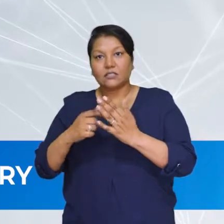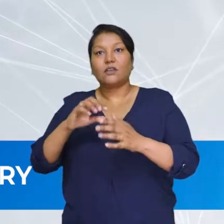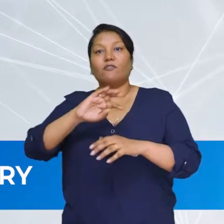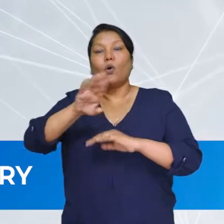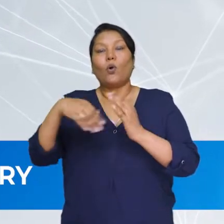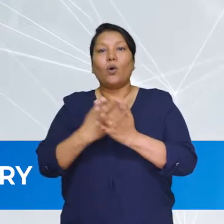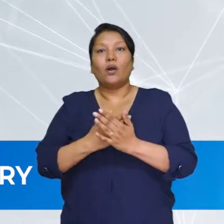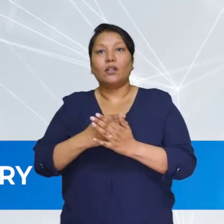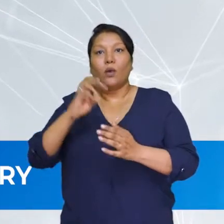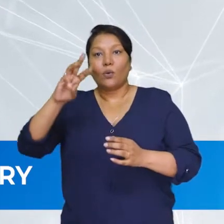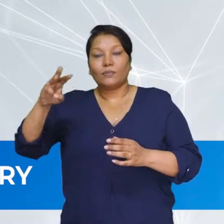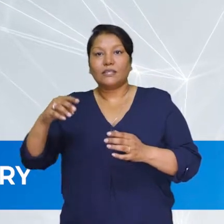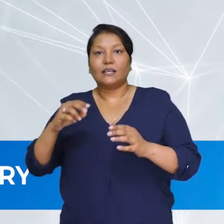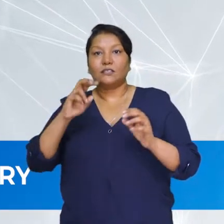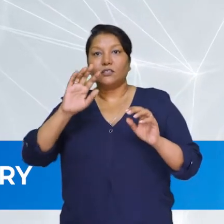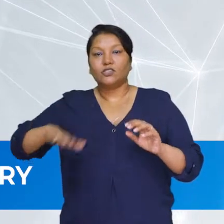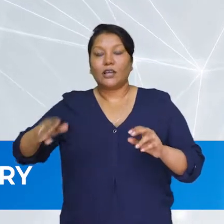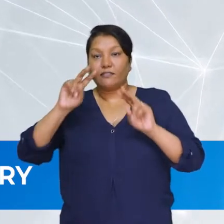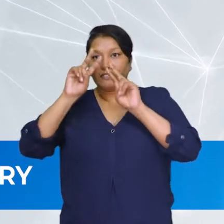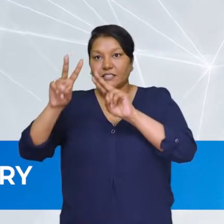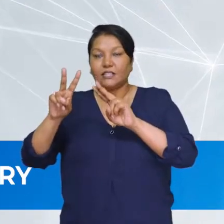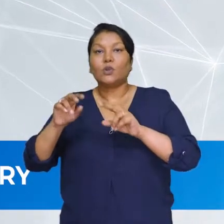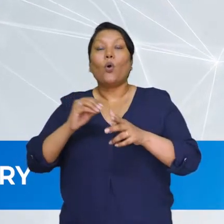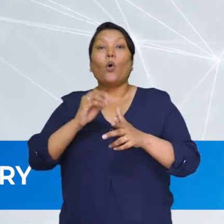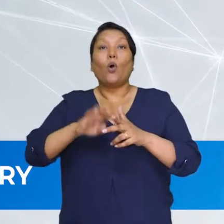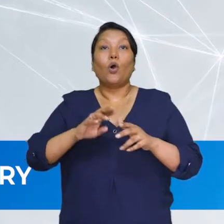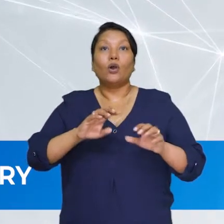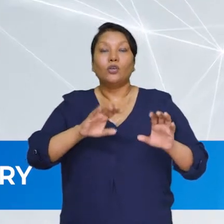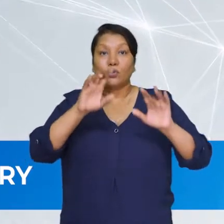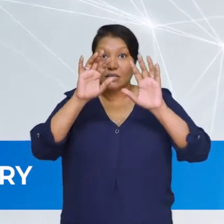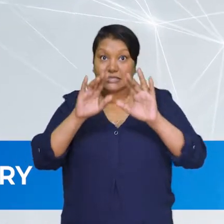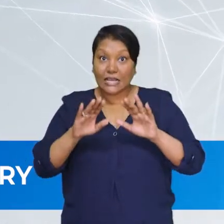and if it is a frequently visited site you would see it show up in the listing below.